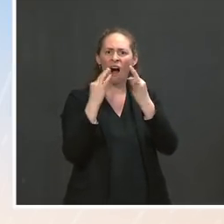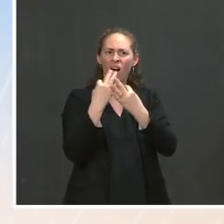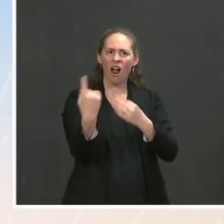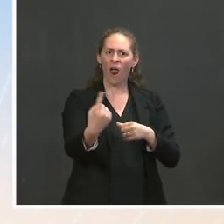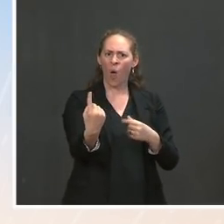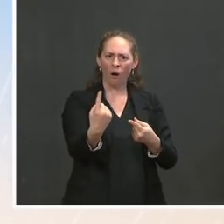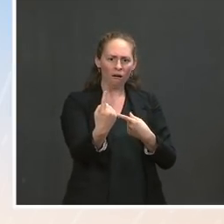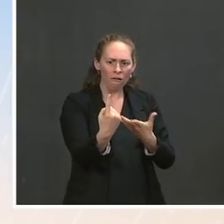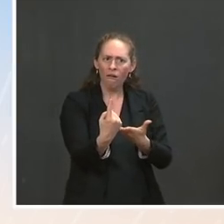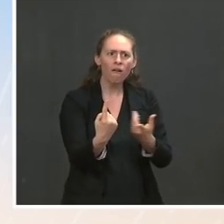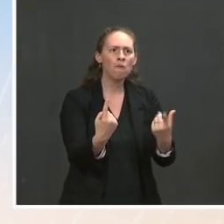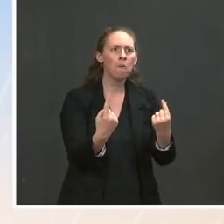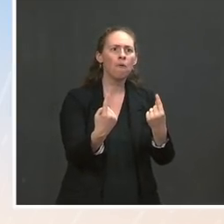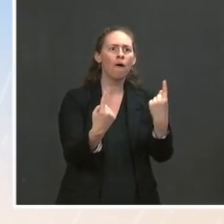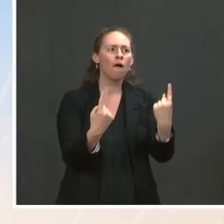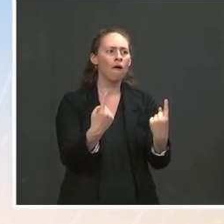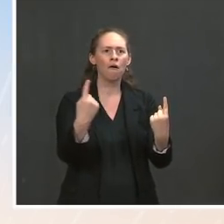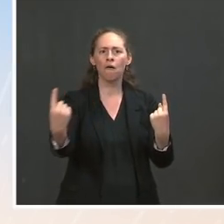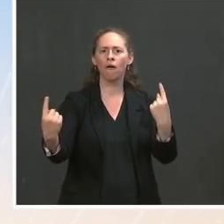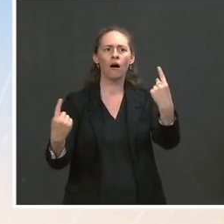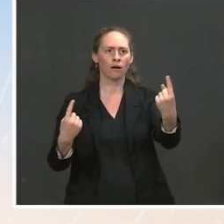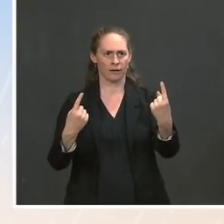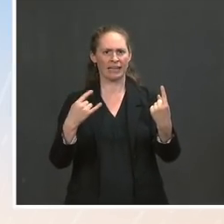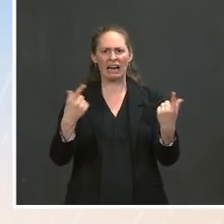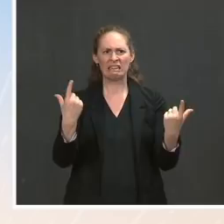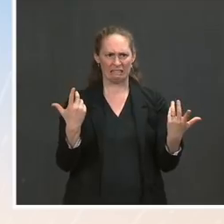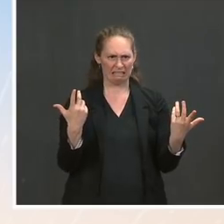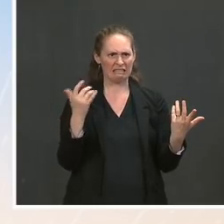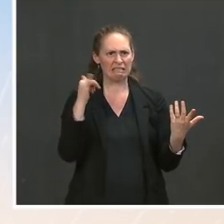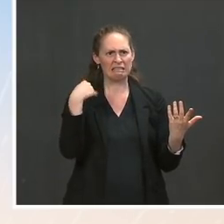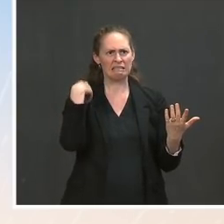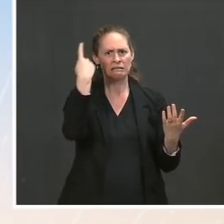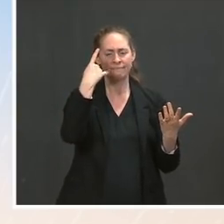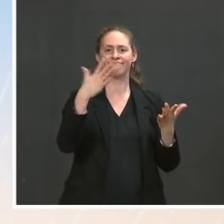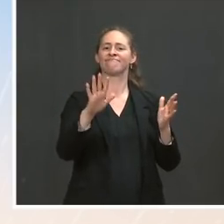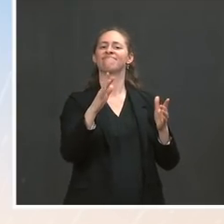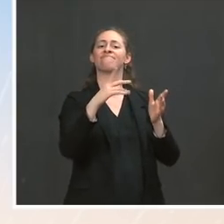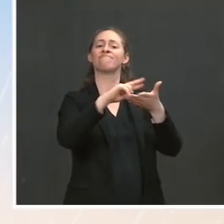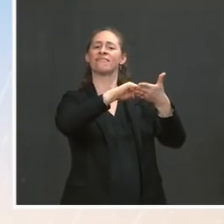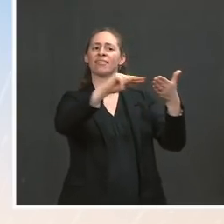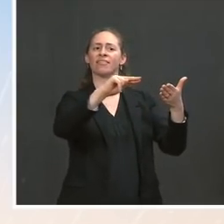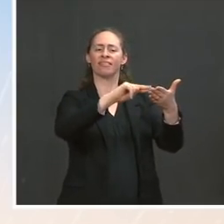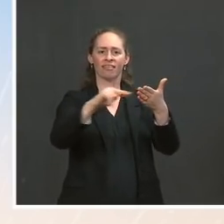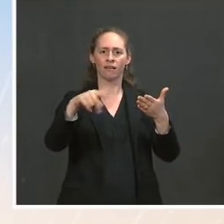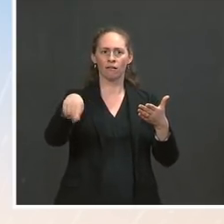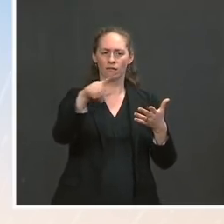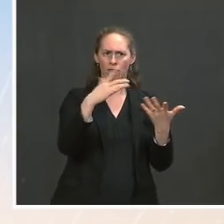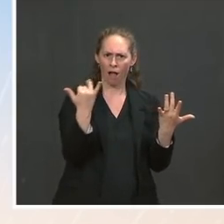Does the Administration look at changing that policy to let stay together whether or not a biological parent?